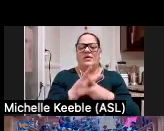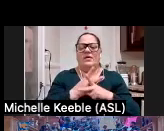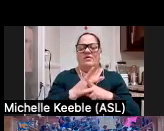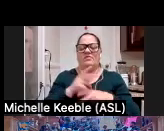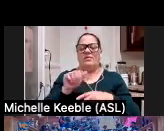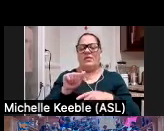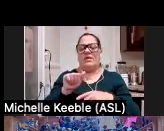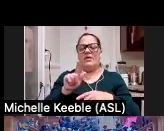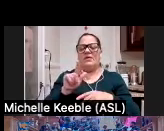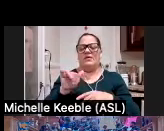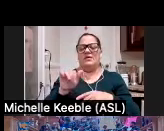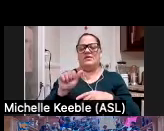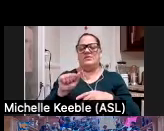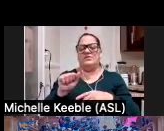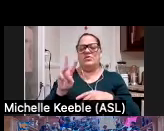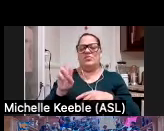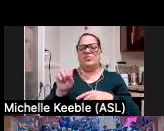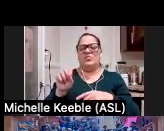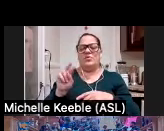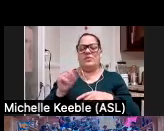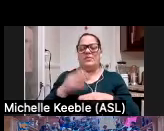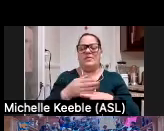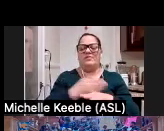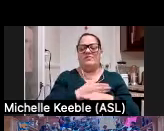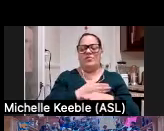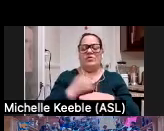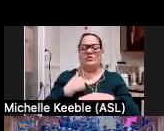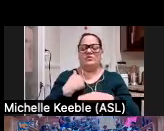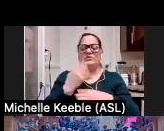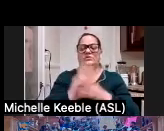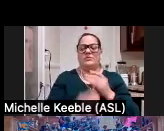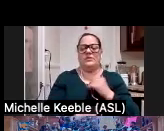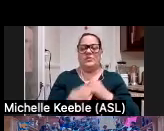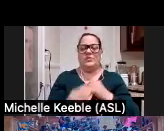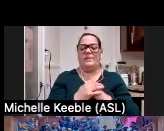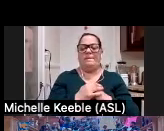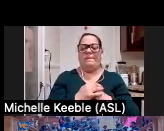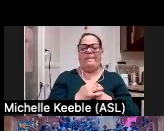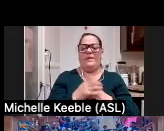um before sadly she passed away um we were able to get her permission to share